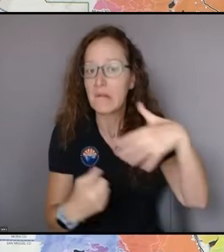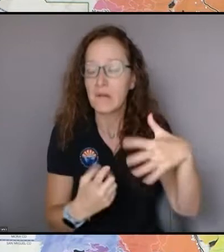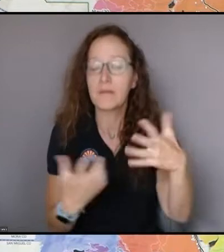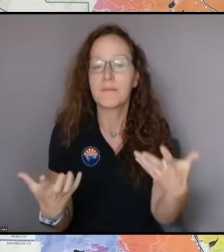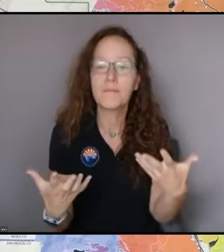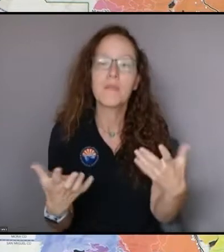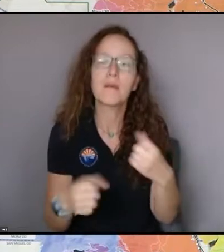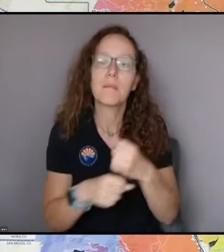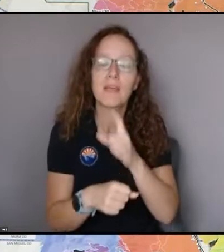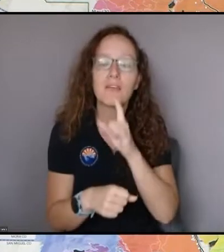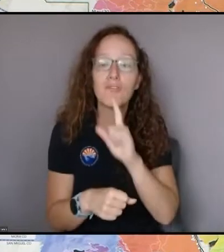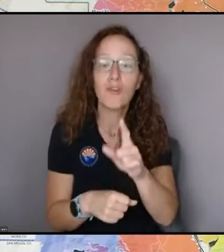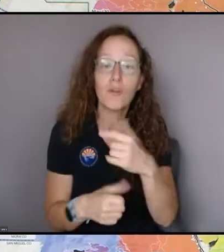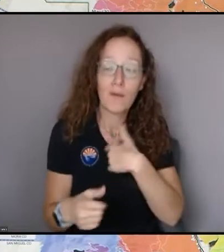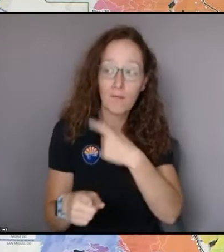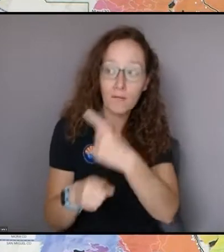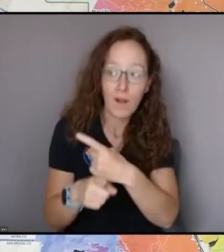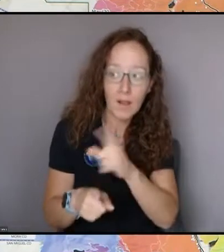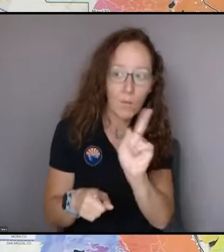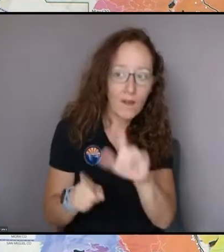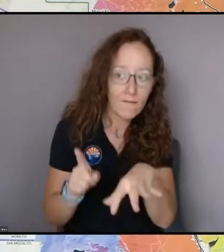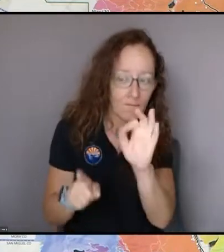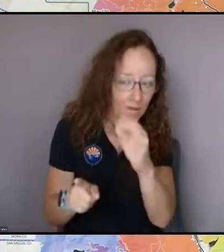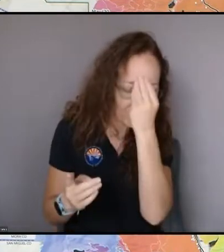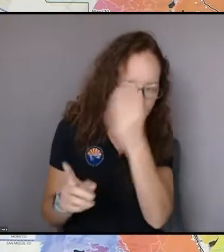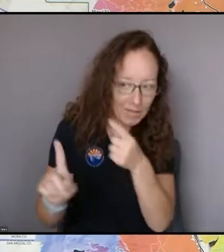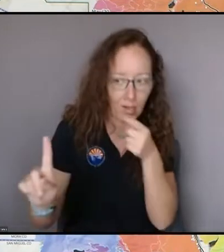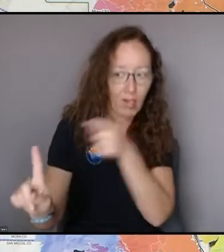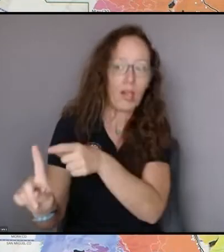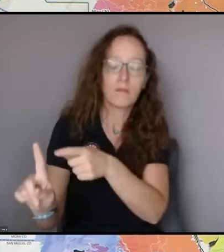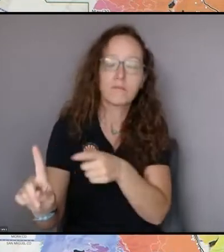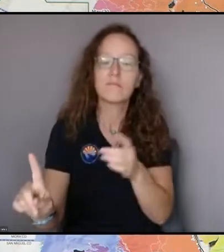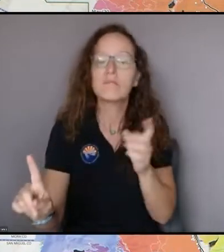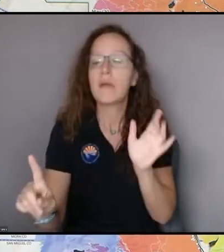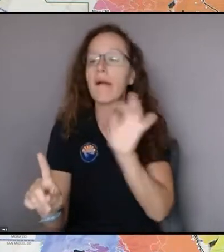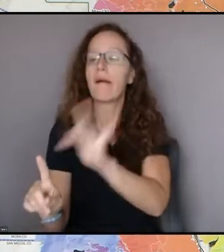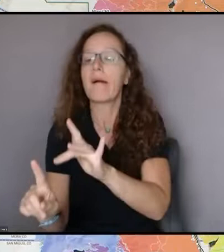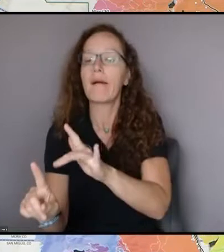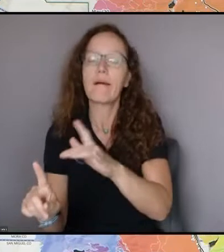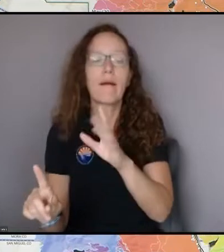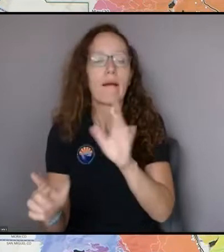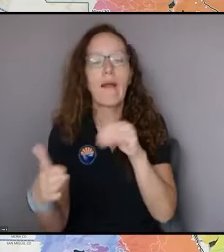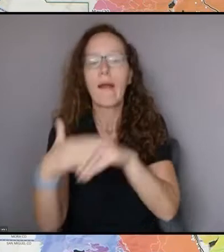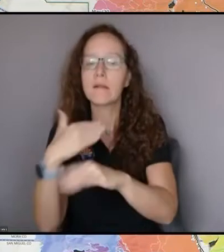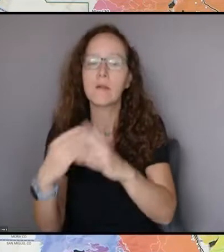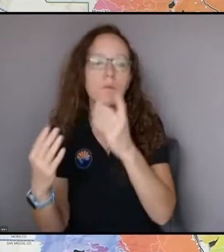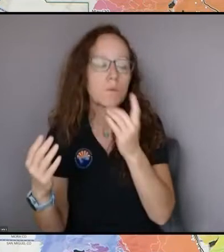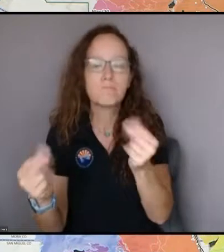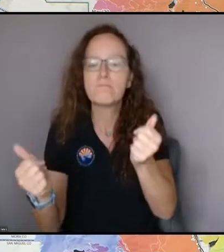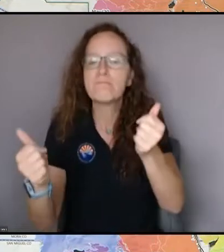quickly as possible. So for that reason I just ask that you put it up, you know-- I suggest that you put a shortcut or just